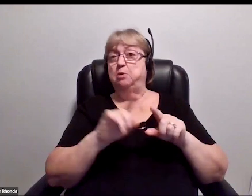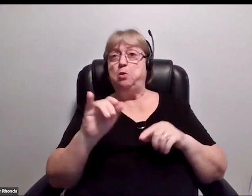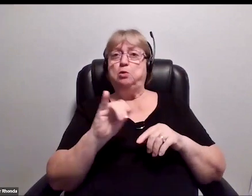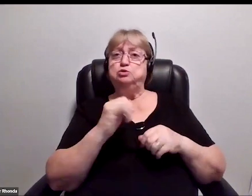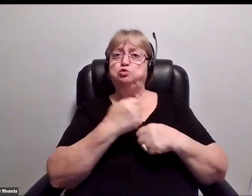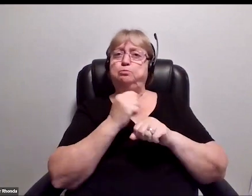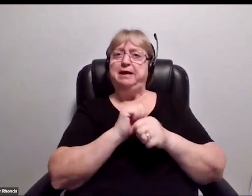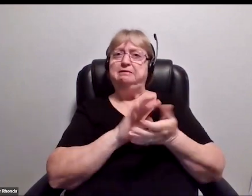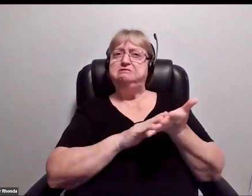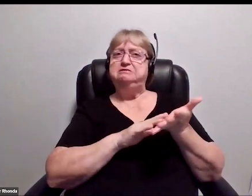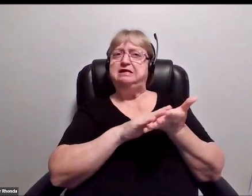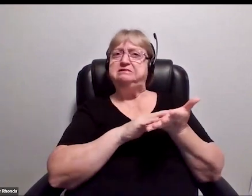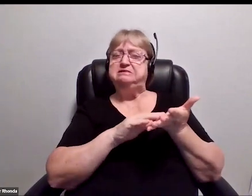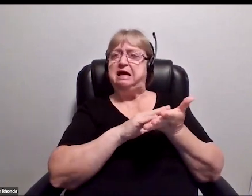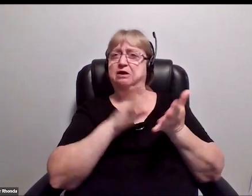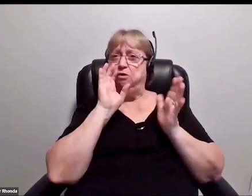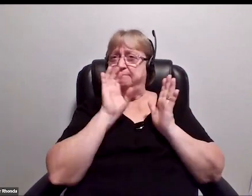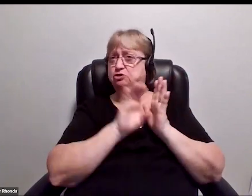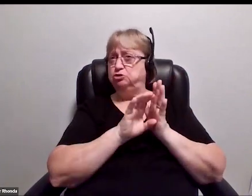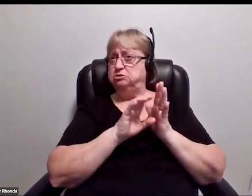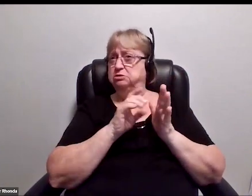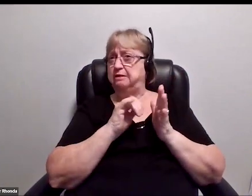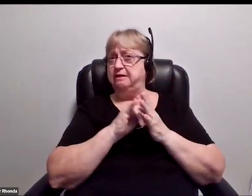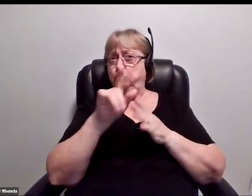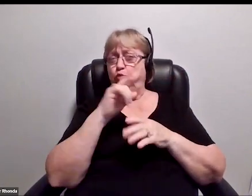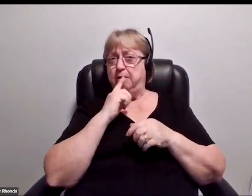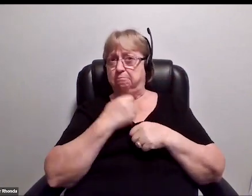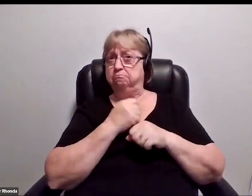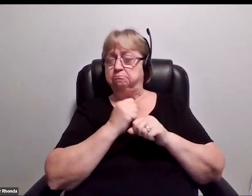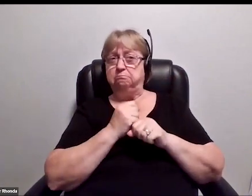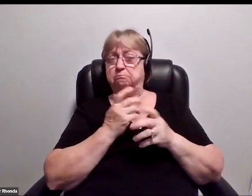that anybody can reproduce. At this point, I would like to ask my colleague Stijn to take over.